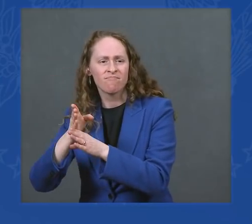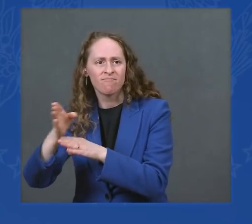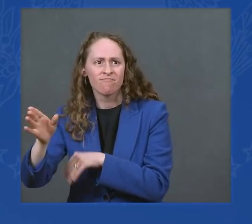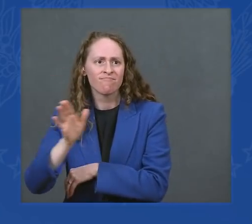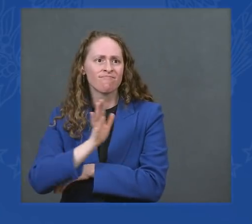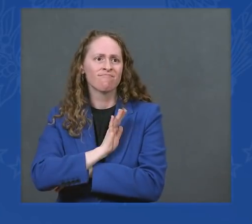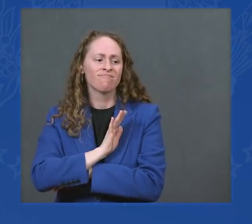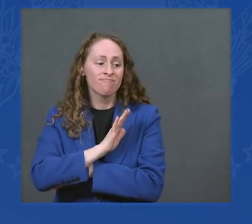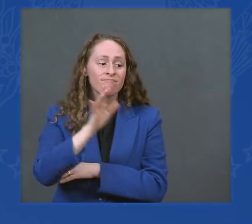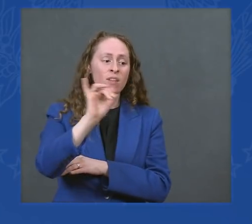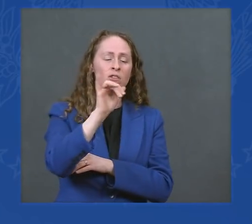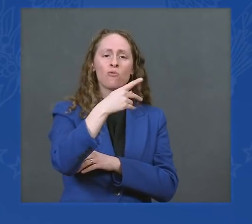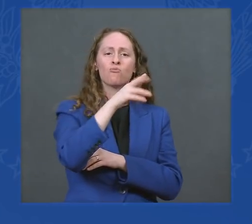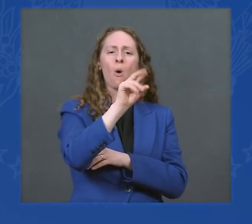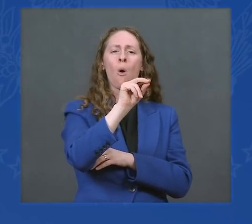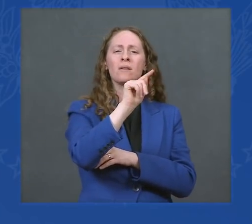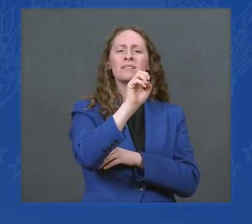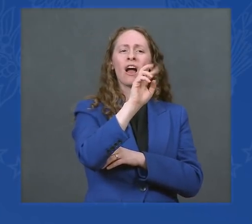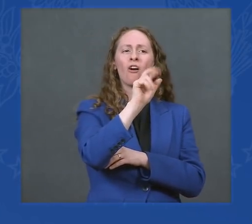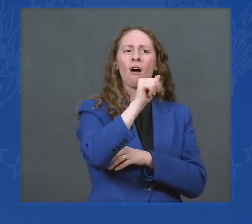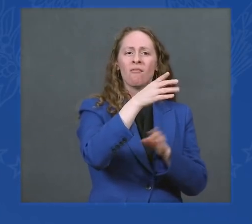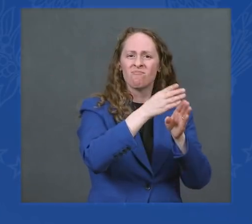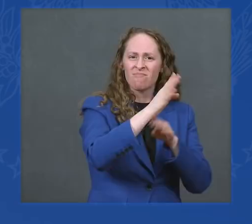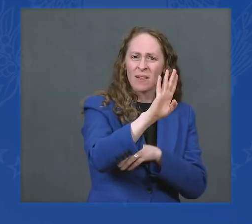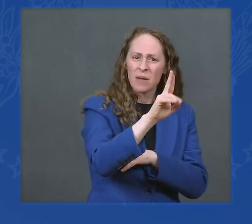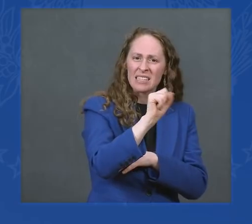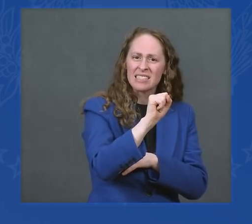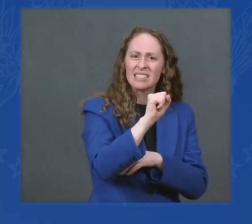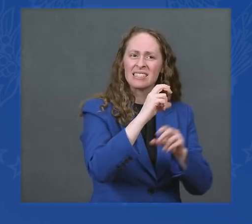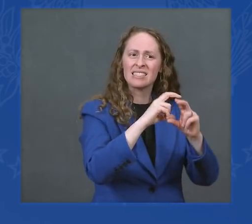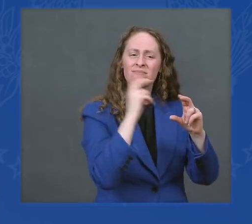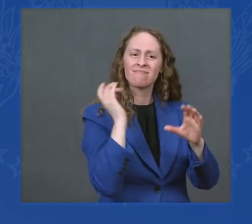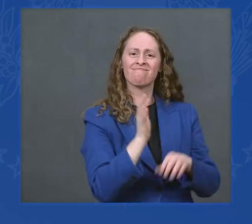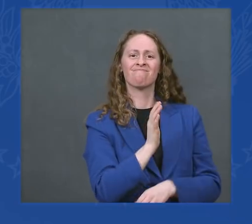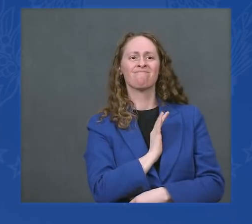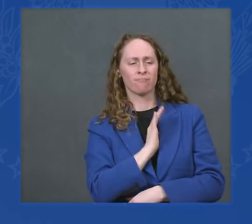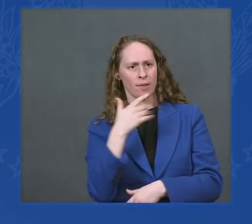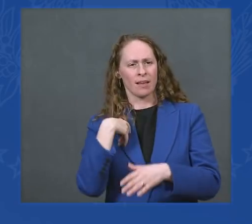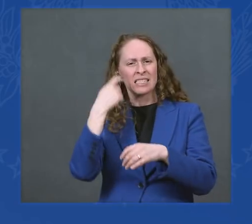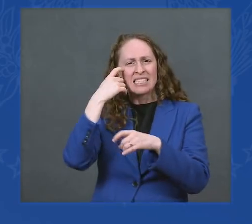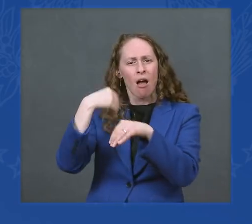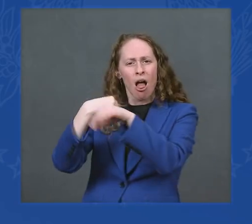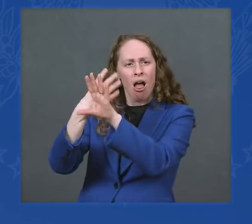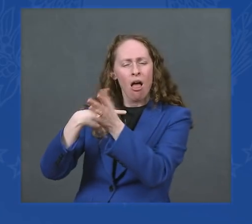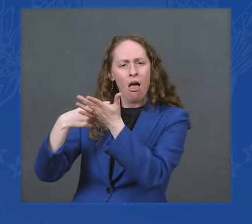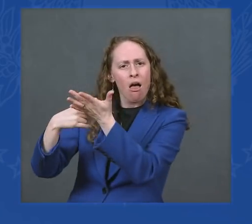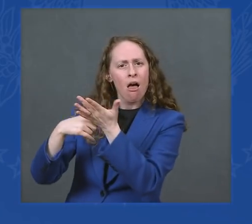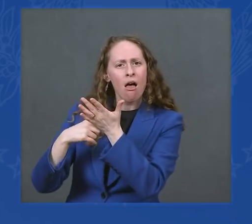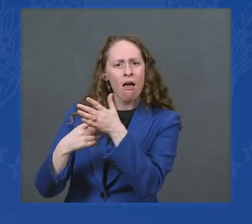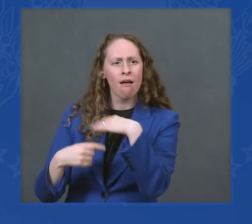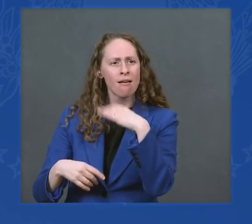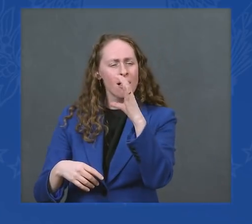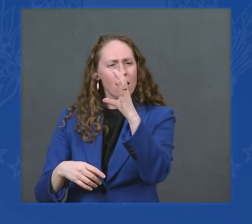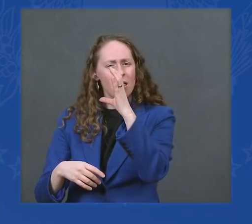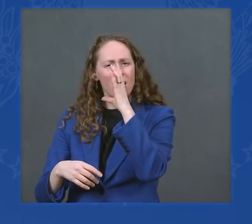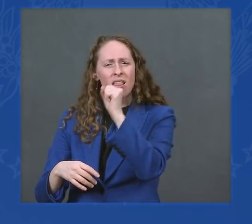when I met with the CEO virtually. And they really impressed me. These companies joining Intel,